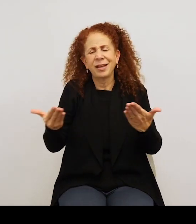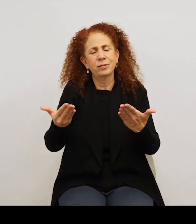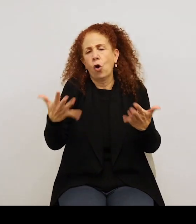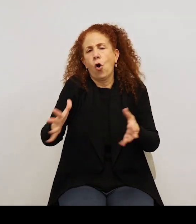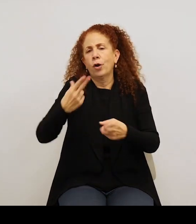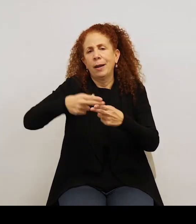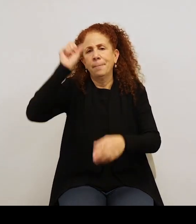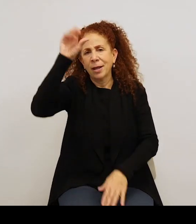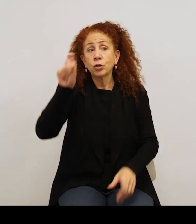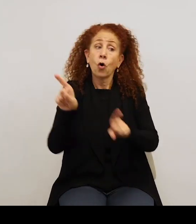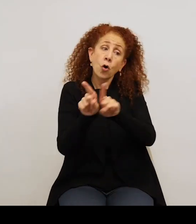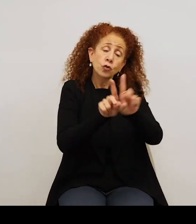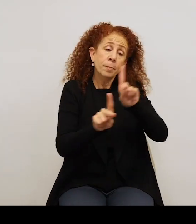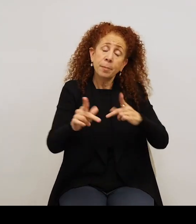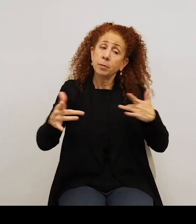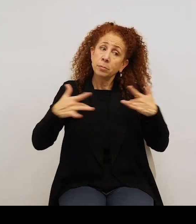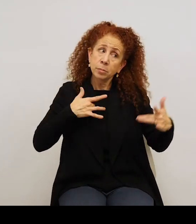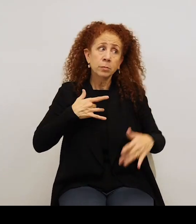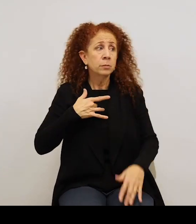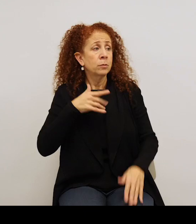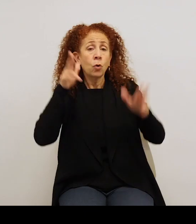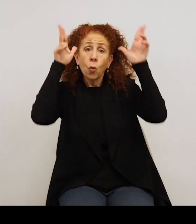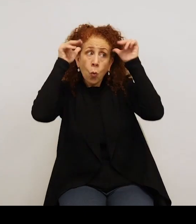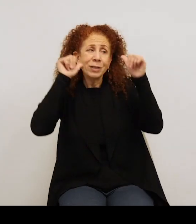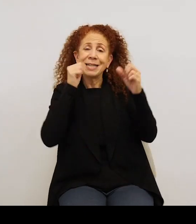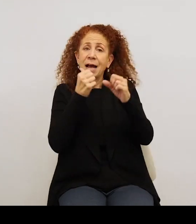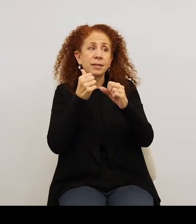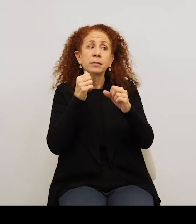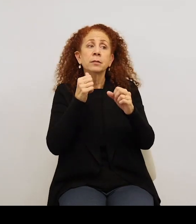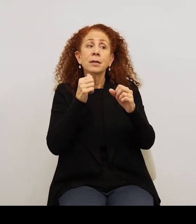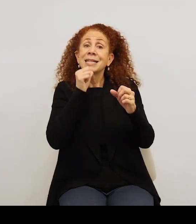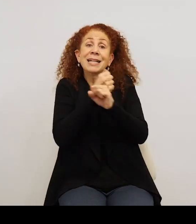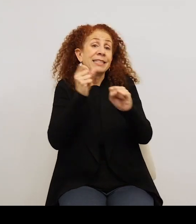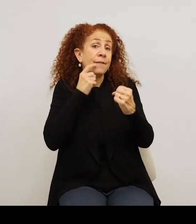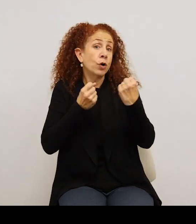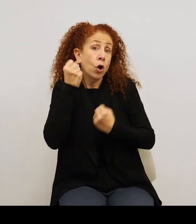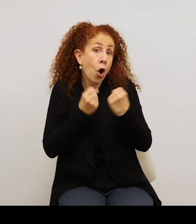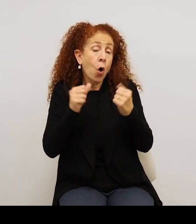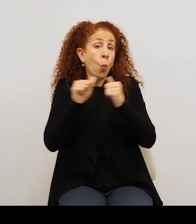People also say, you know, this is not safe for car travel.